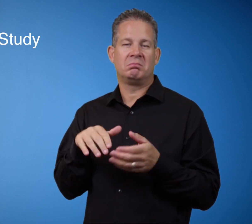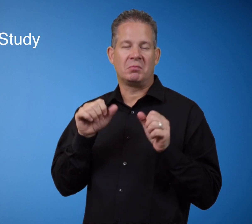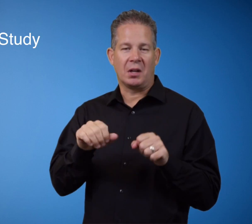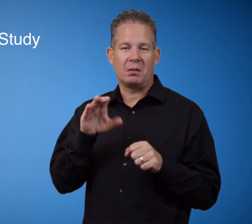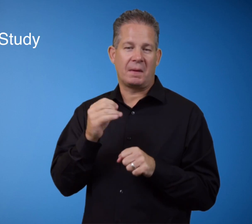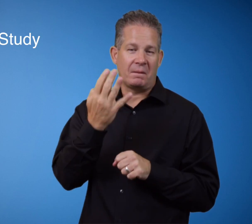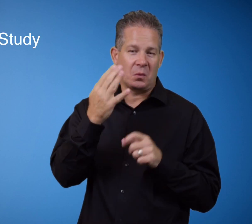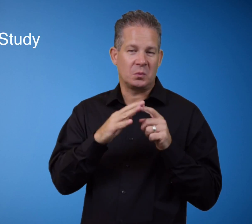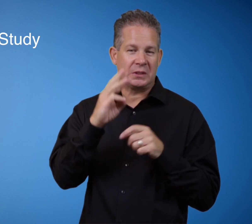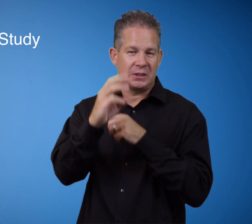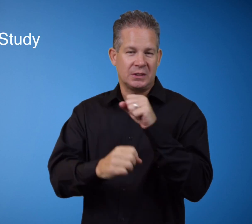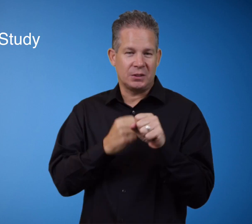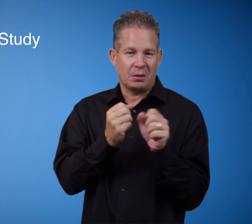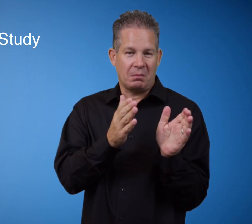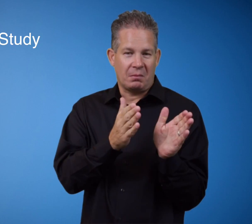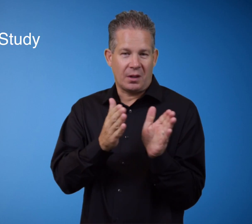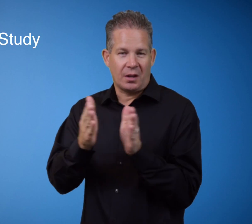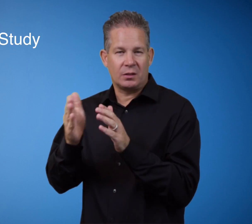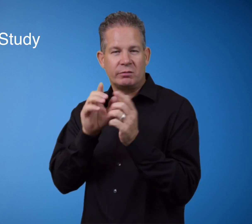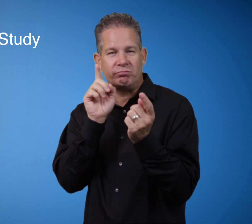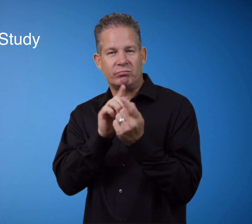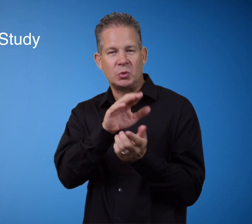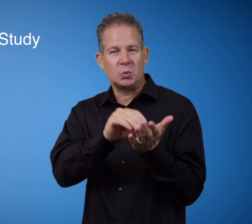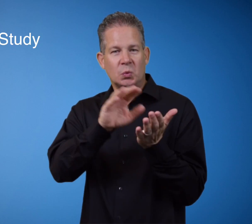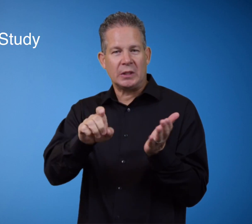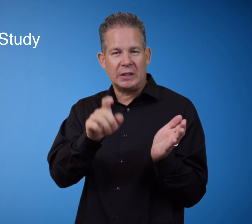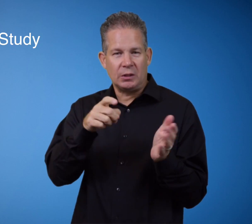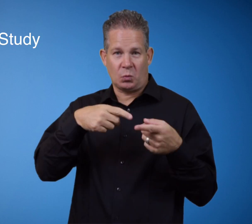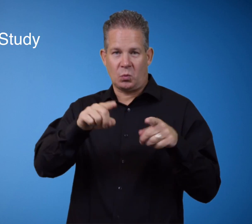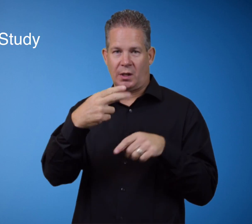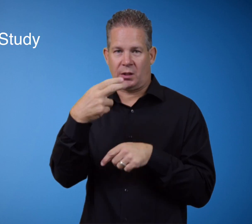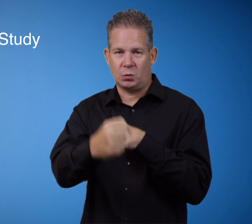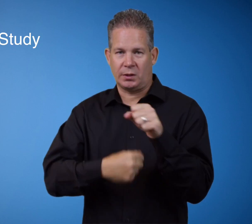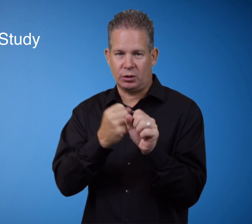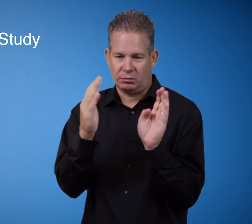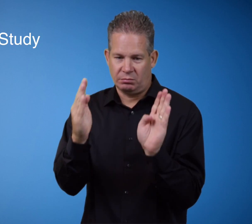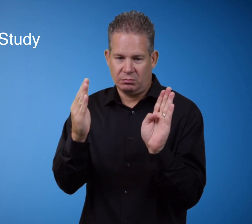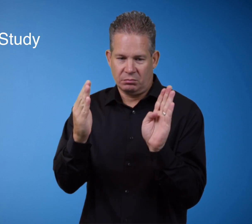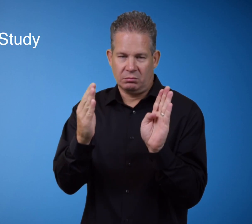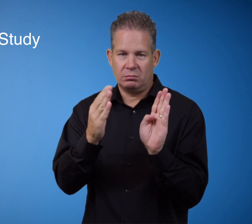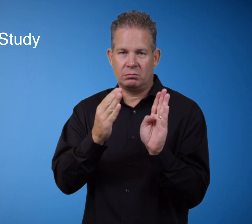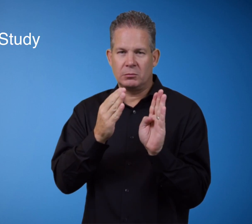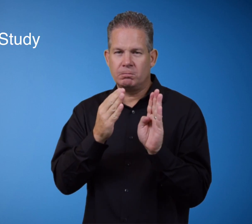This can be a four to six year plan to meet the student's needs while they are in high school